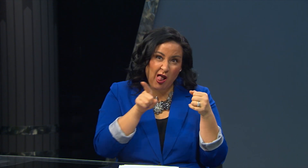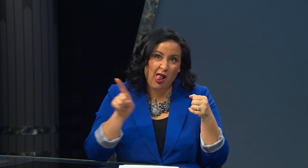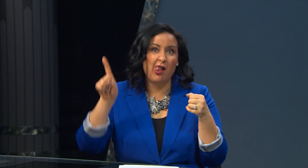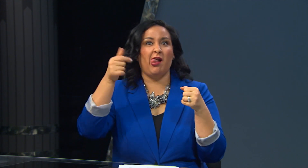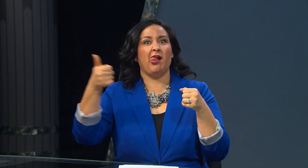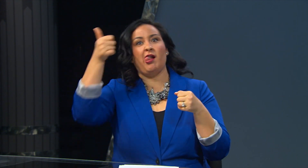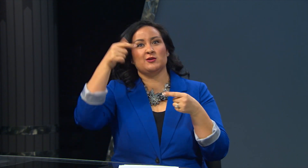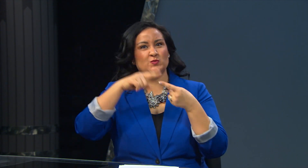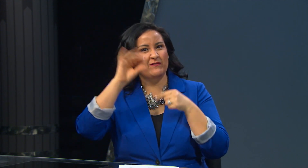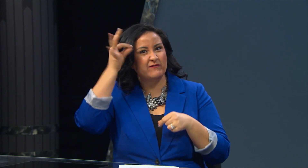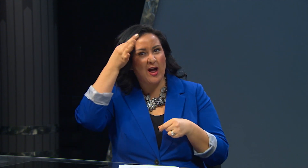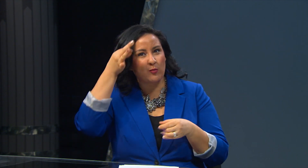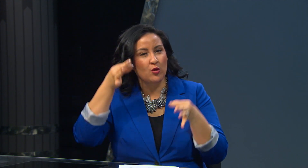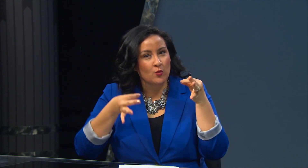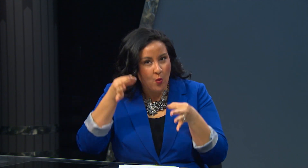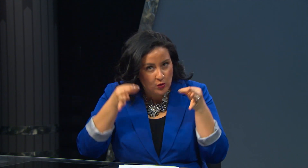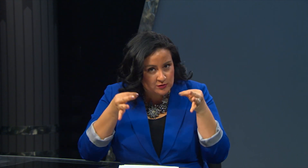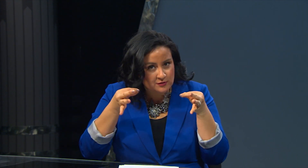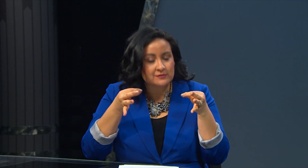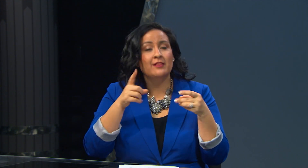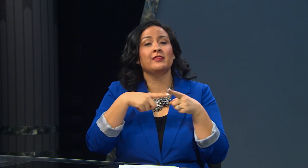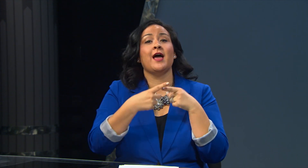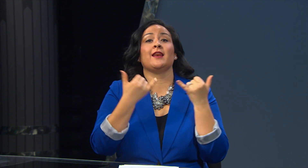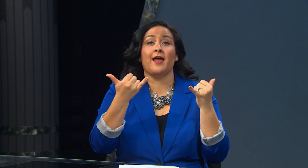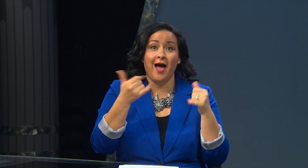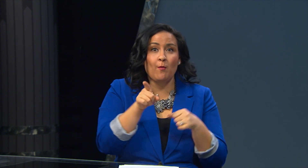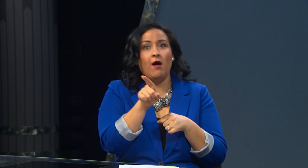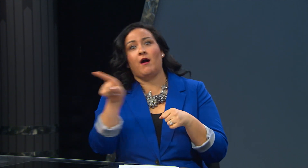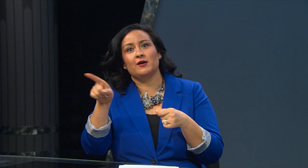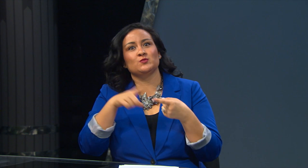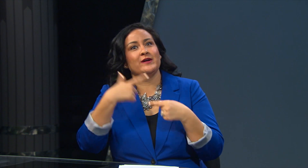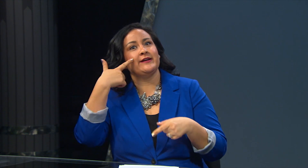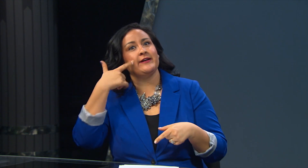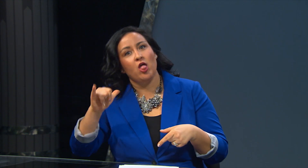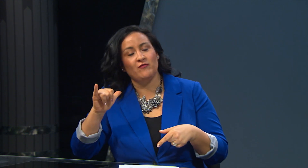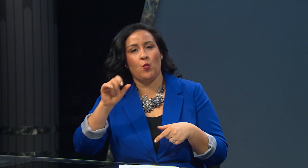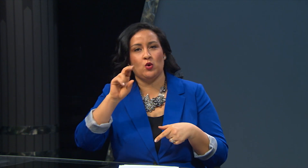CASE MADE ITS WAY TO THE FEDERAL APPELLATE COURT THIS PAST WEEK AND WAS SENT TO THE CALIFORNIA